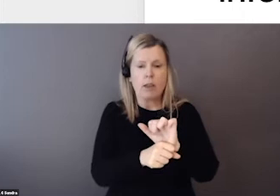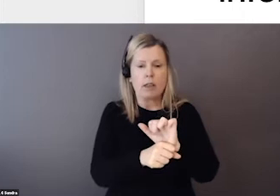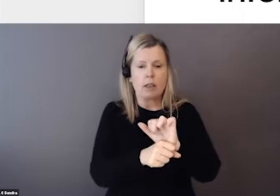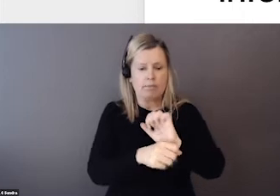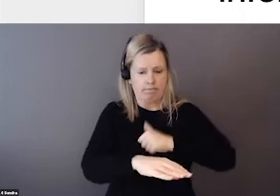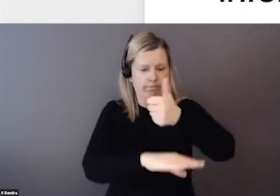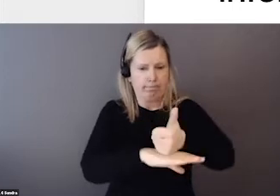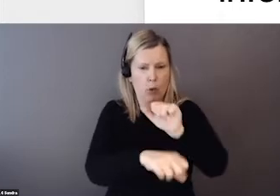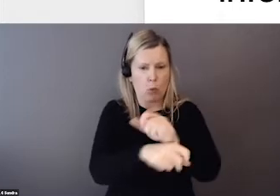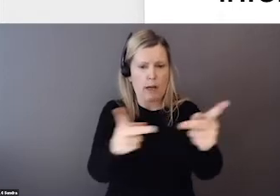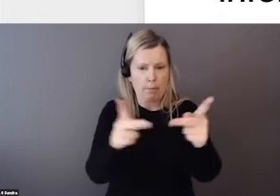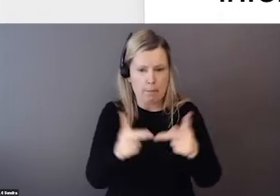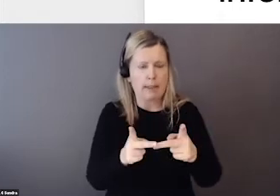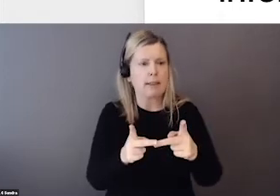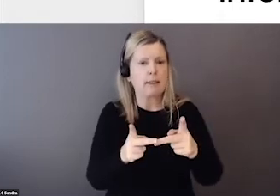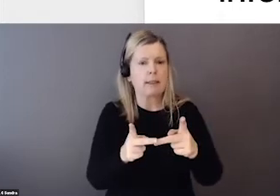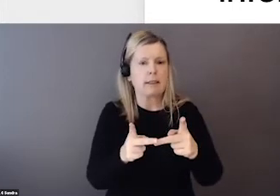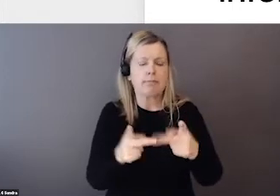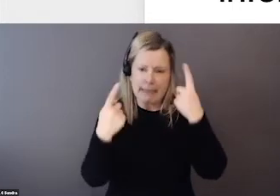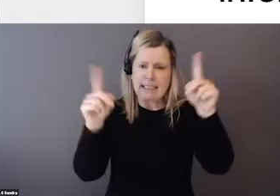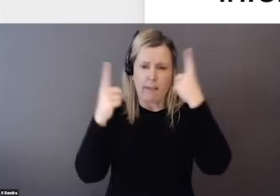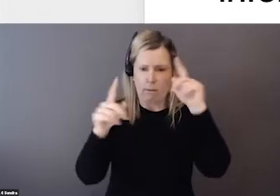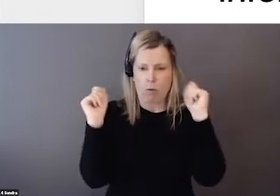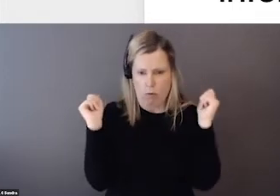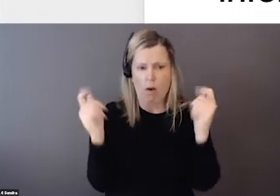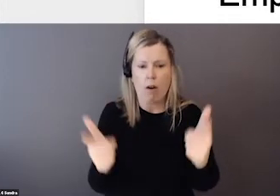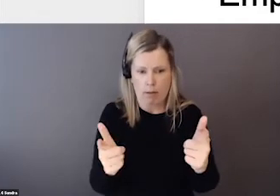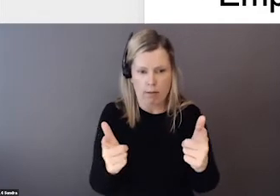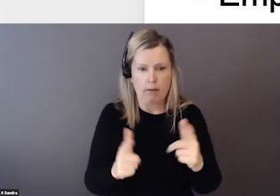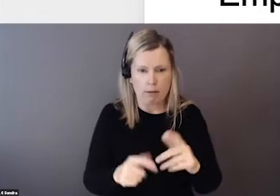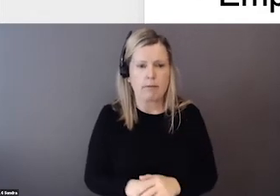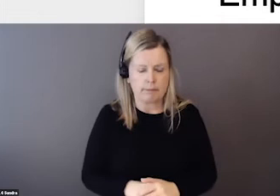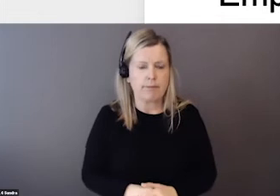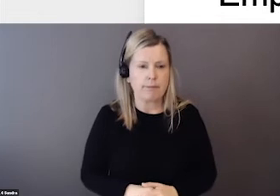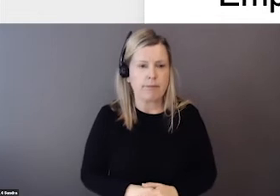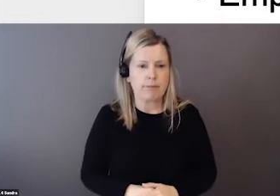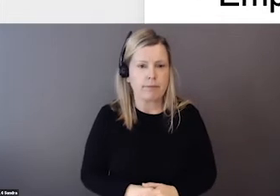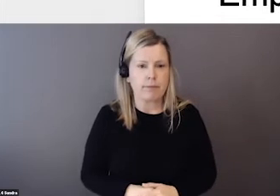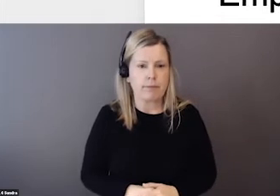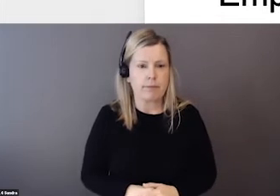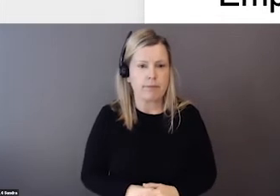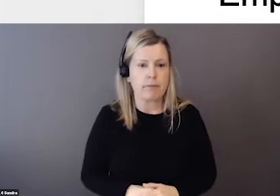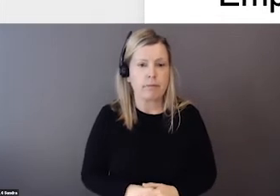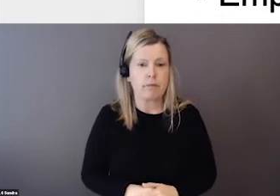And we're going to design updated guidelines, the provision of accessible and inclusive information in the workplace. Going from there, we want to unpack